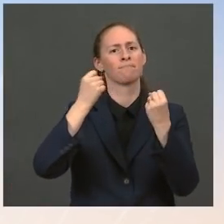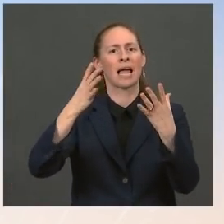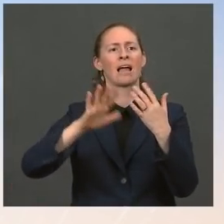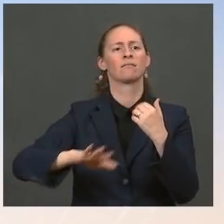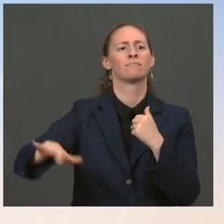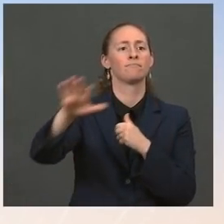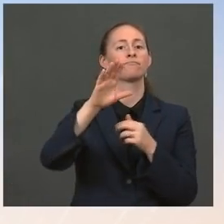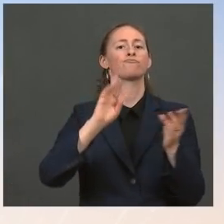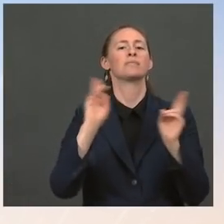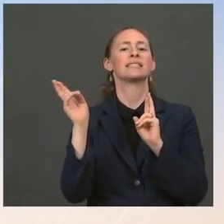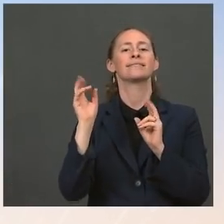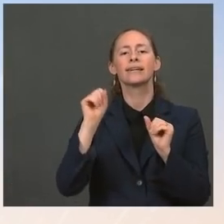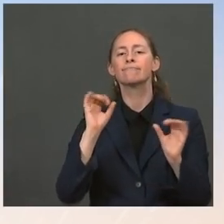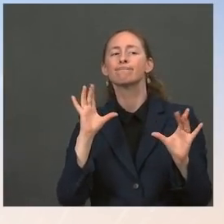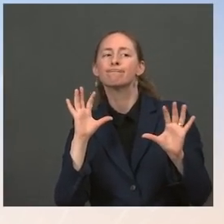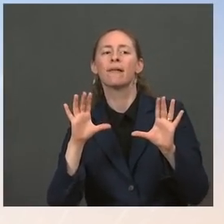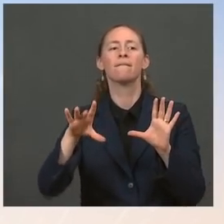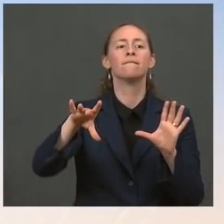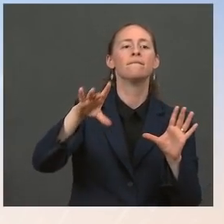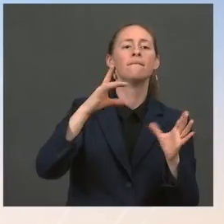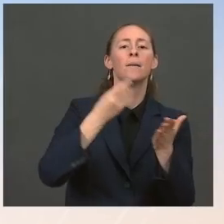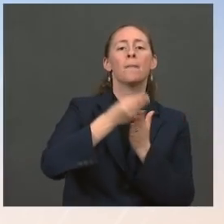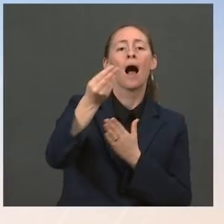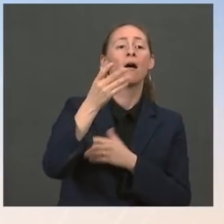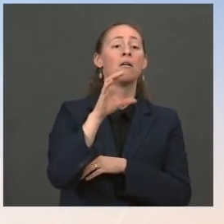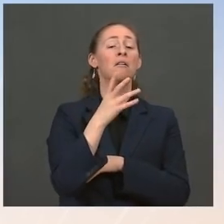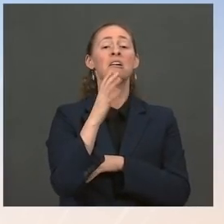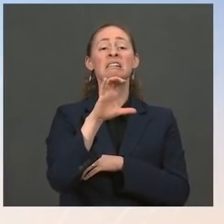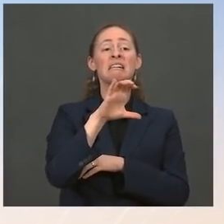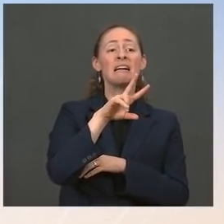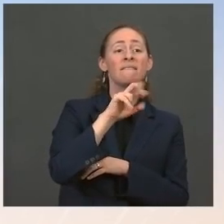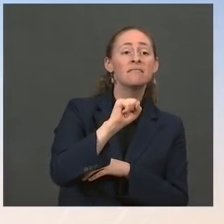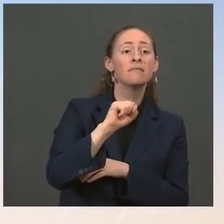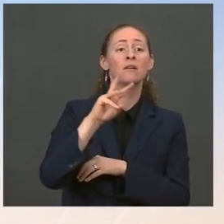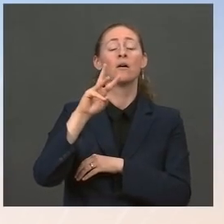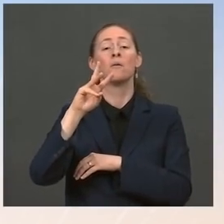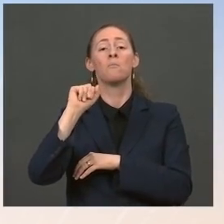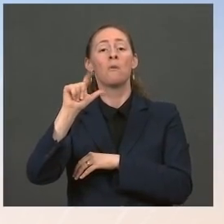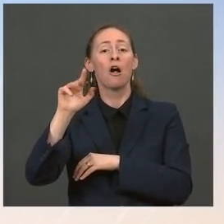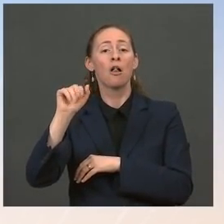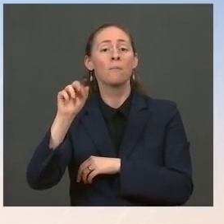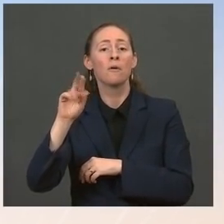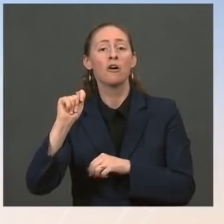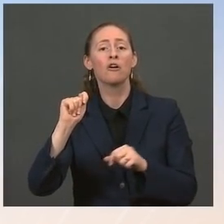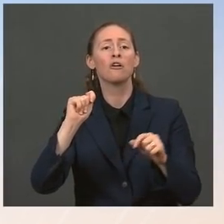so you could go to CVS or Walmart, or wherever, to get them -- we've been working hard to make sure they are accessible